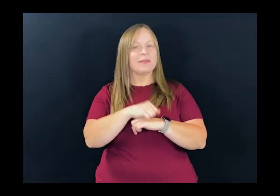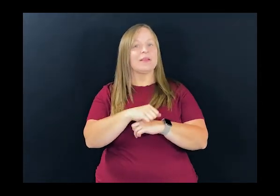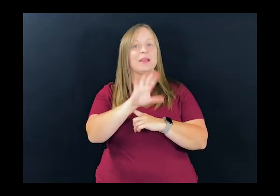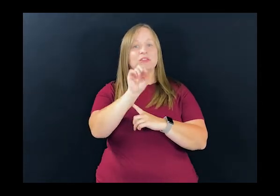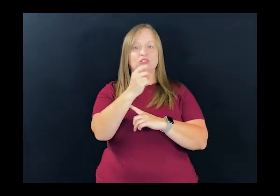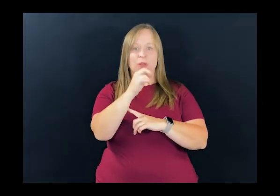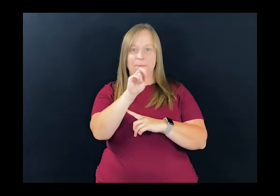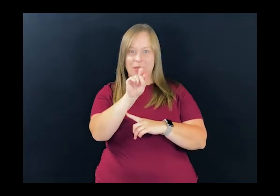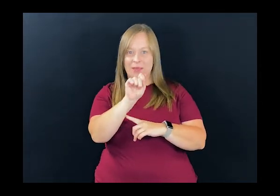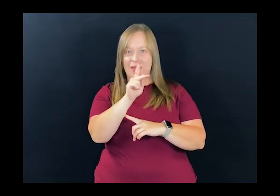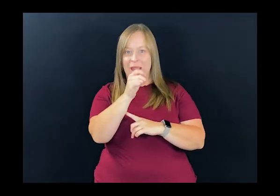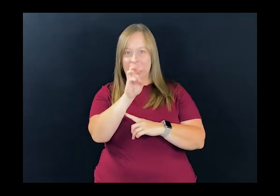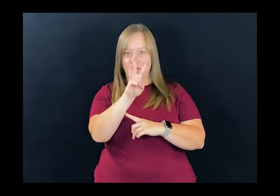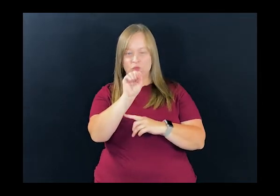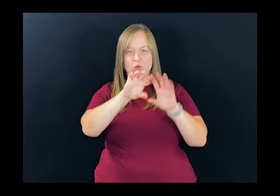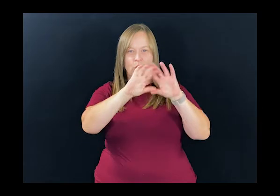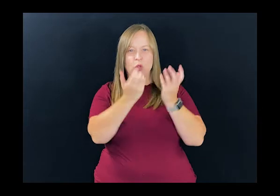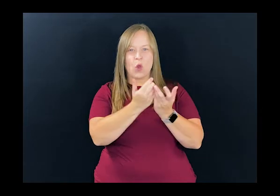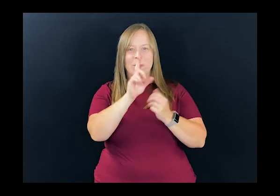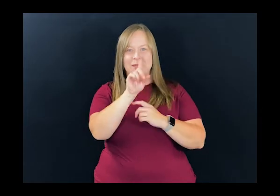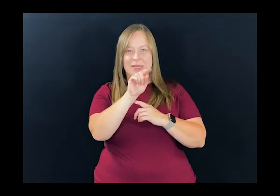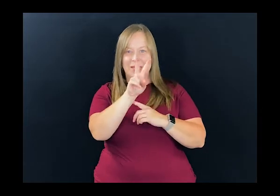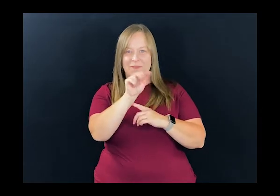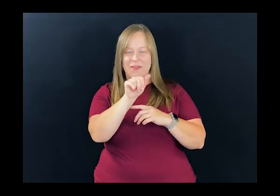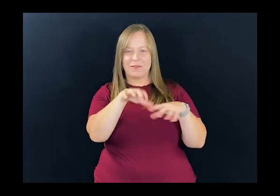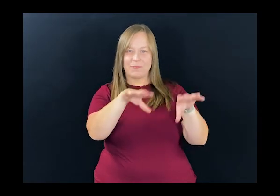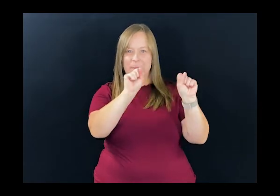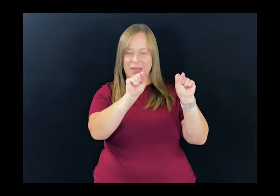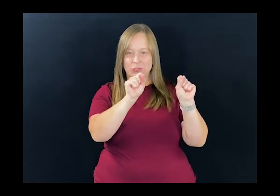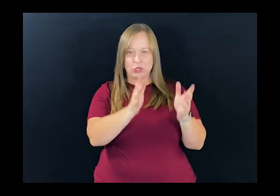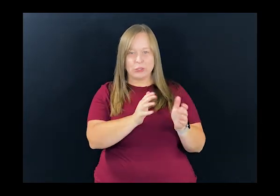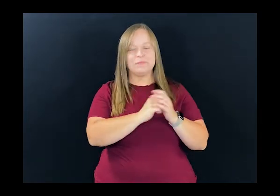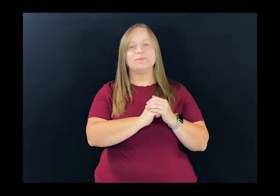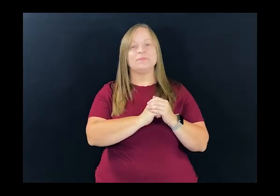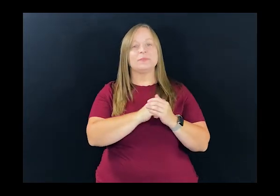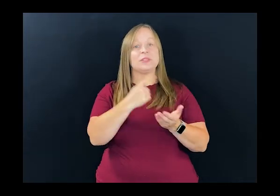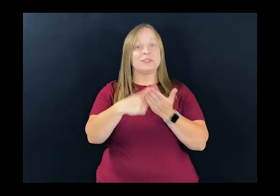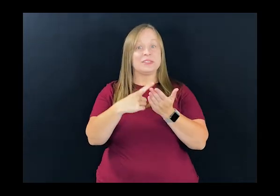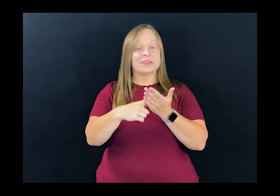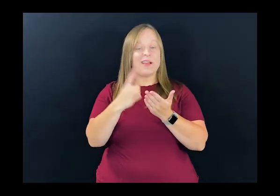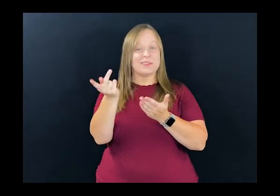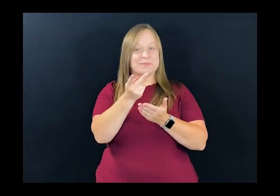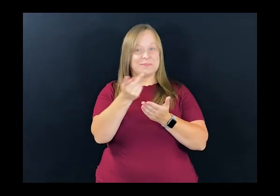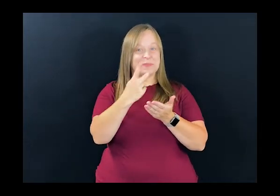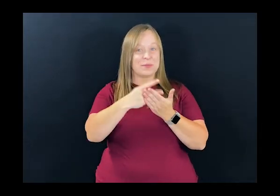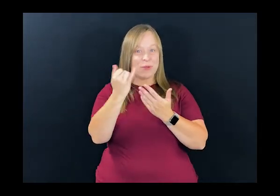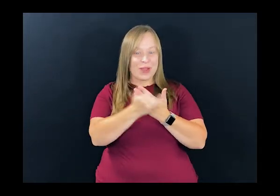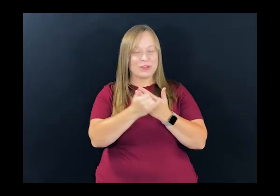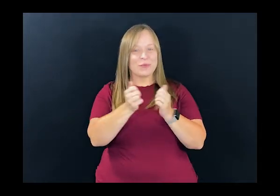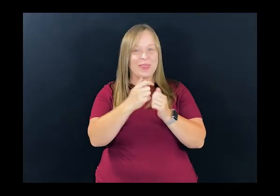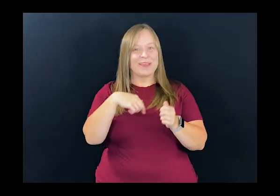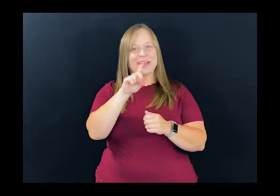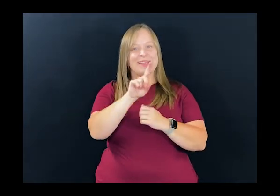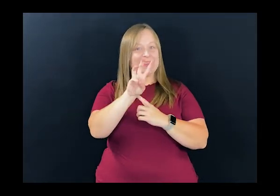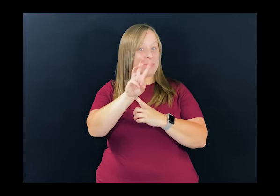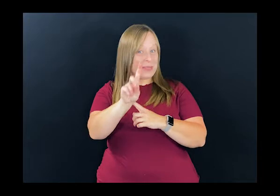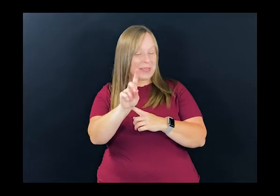and Shameka Andrews, a global DIVA Ambassador, to discuss The Divas With Disabilities Project (DWD),